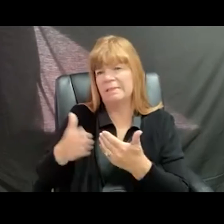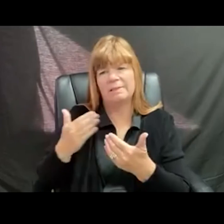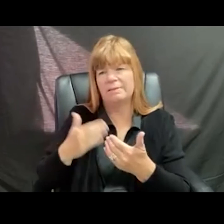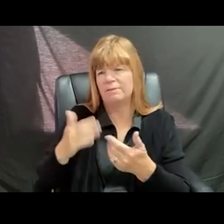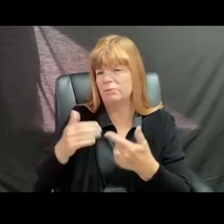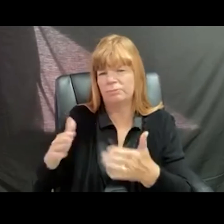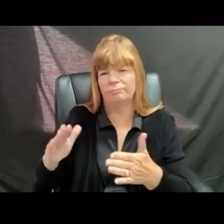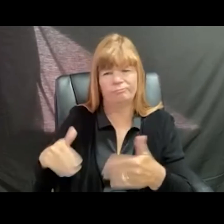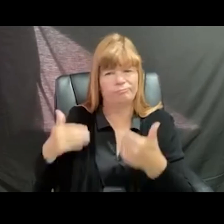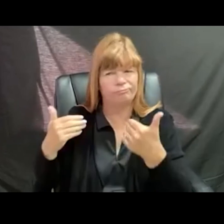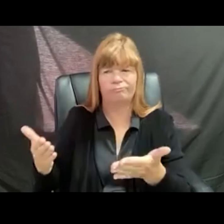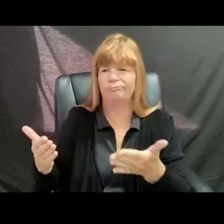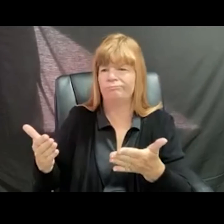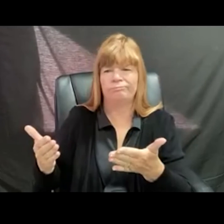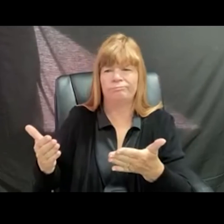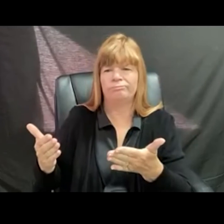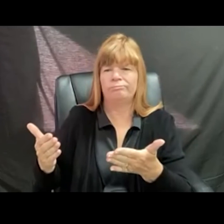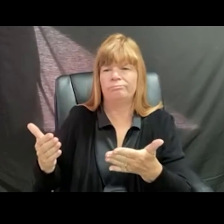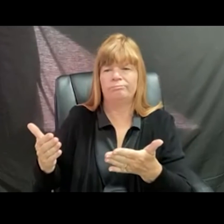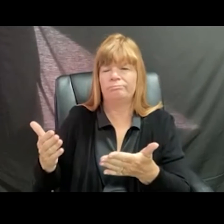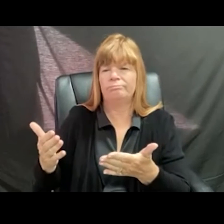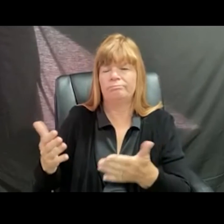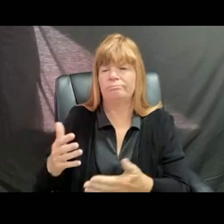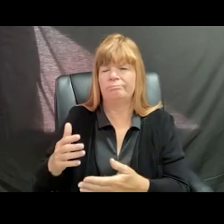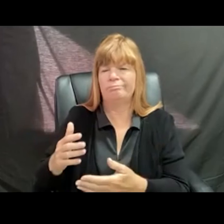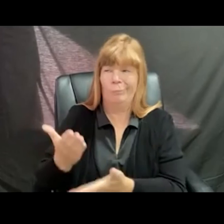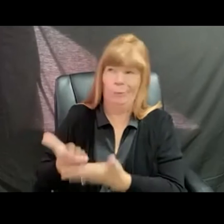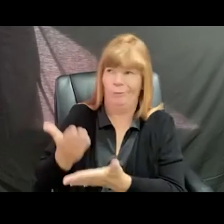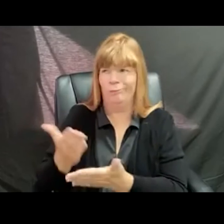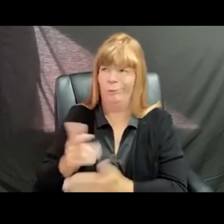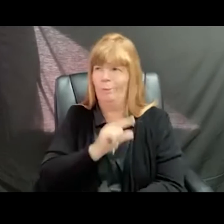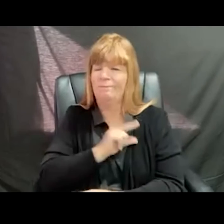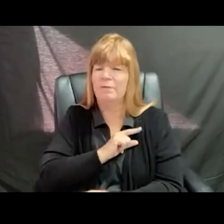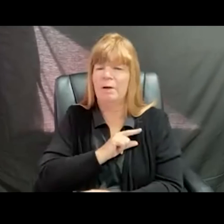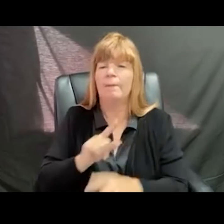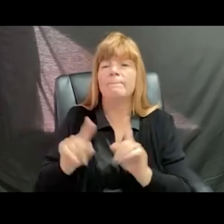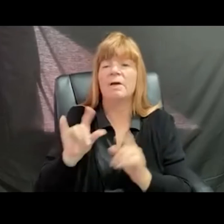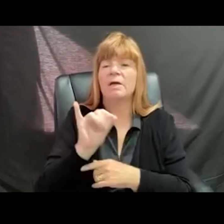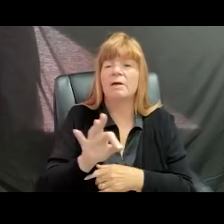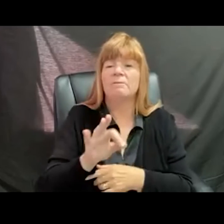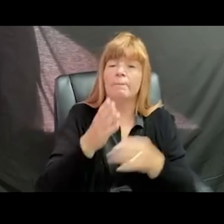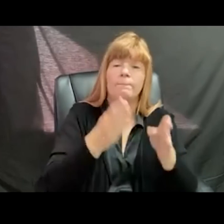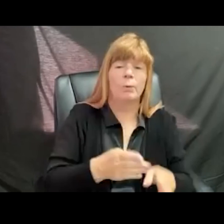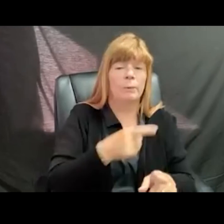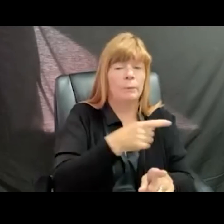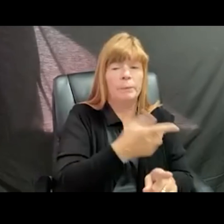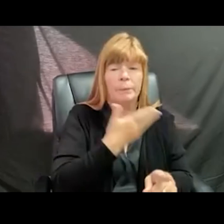I'll say prove and I'm not sure that's the right word but if if somebody doesn't have one of those